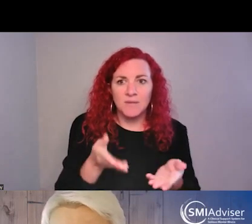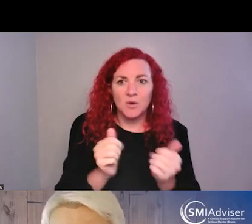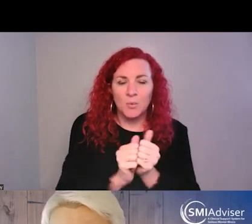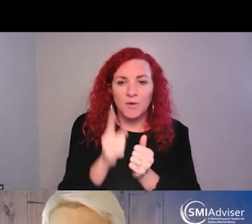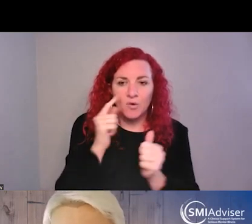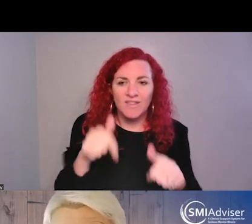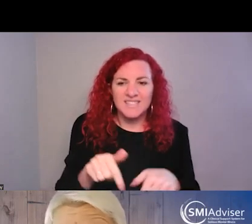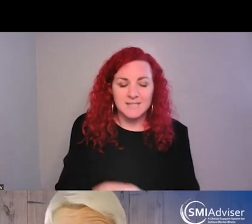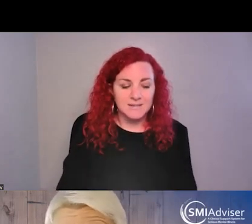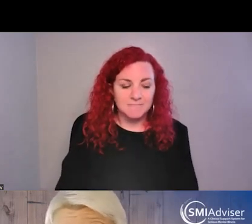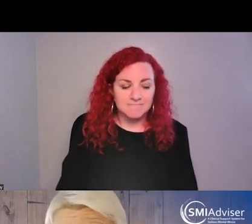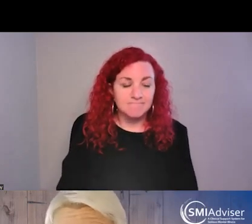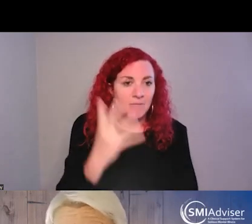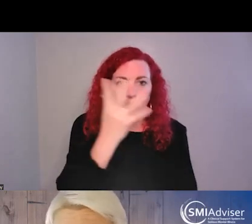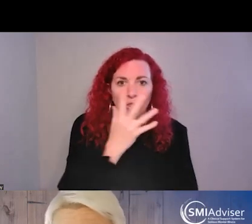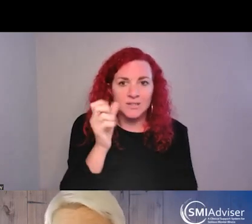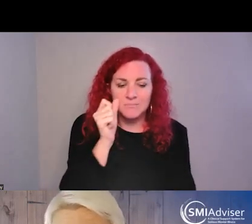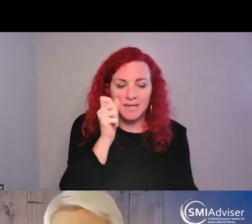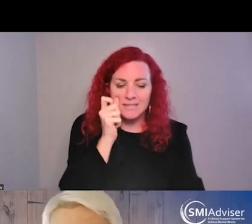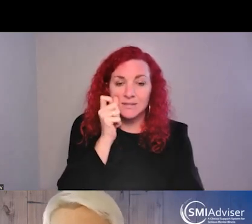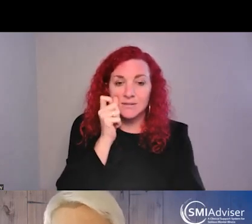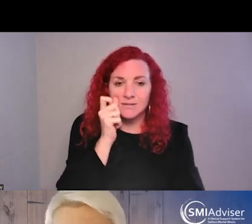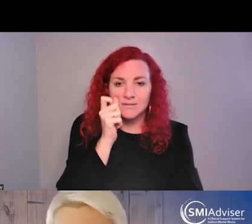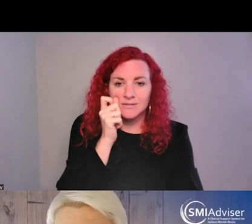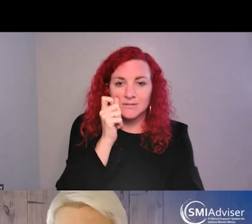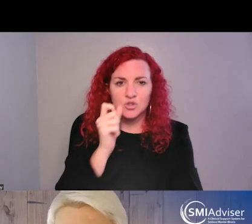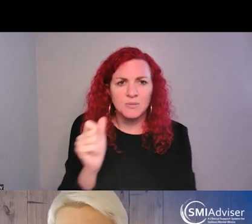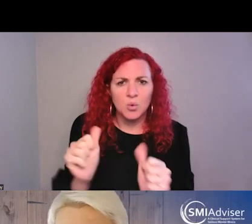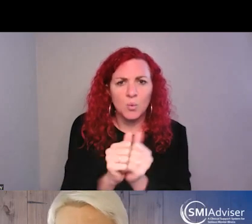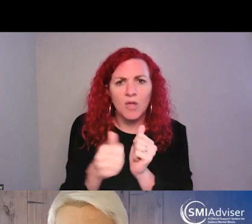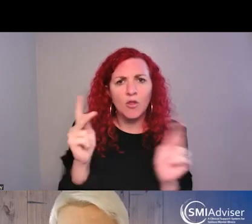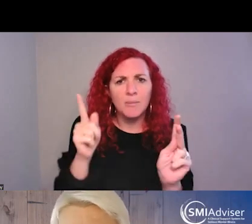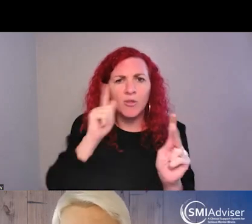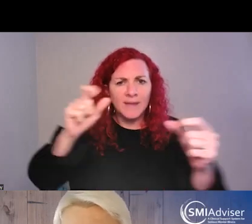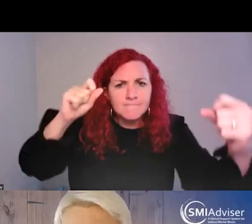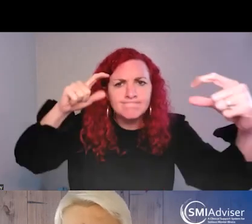IT LOOKS AMAZING AND BE PEOPLE WHO THINK LIKE US AND